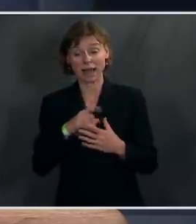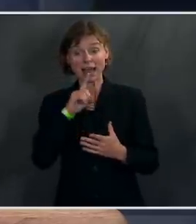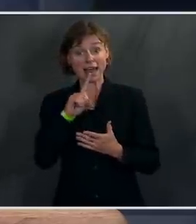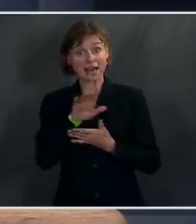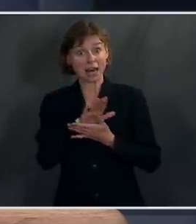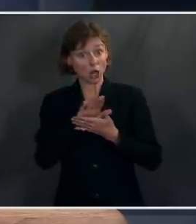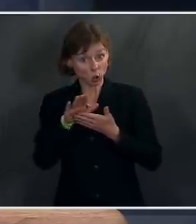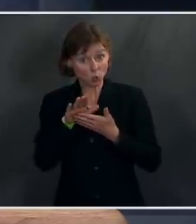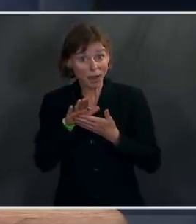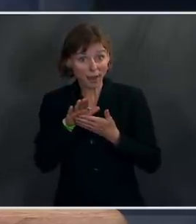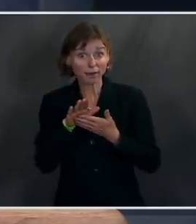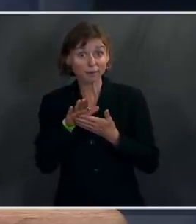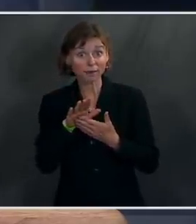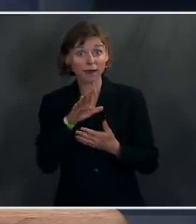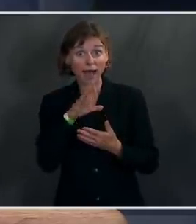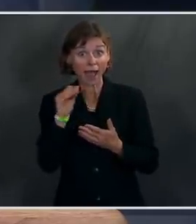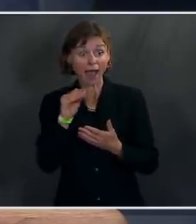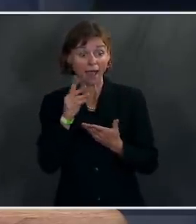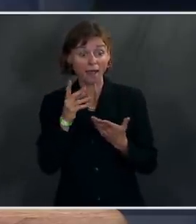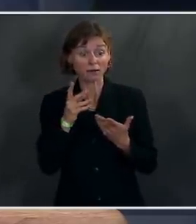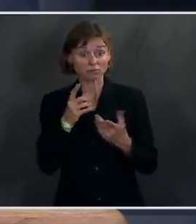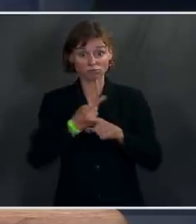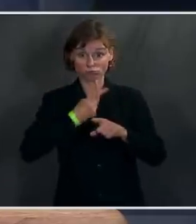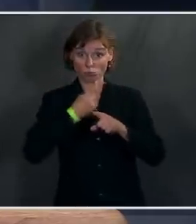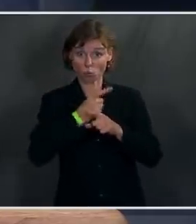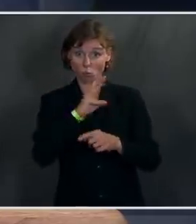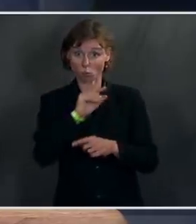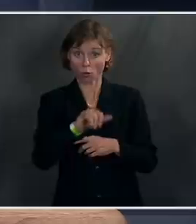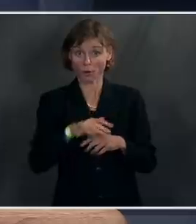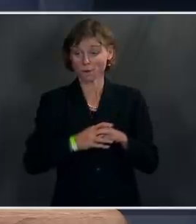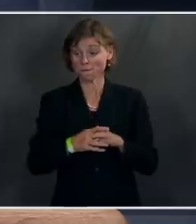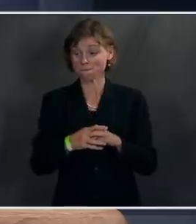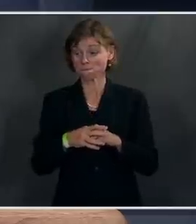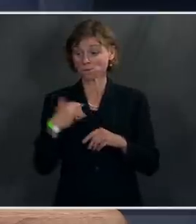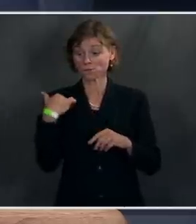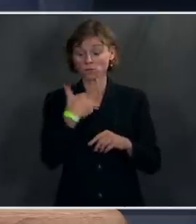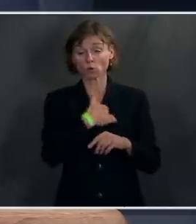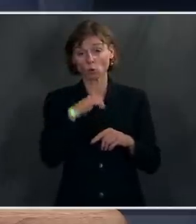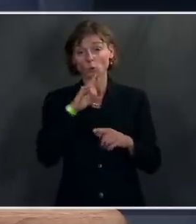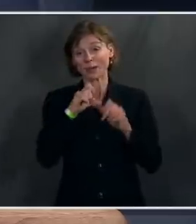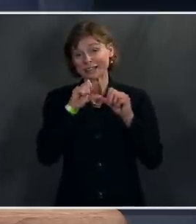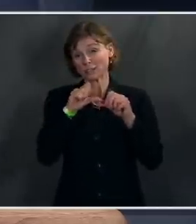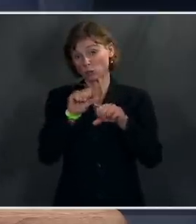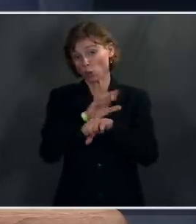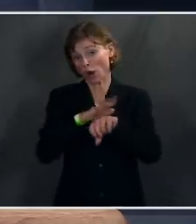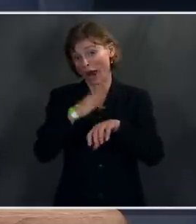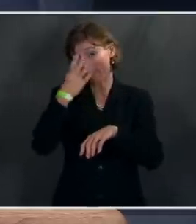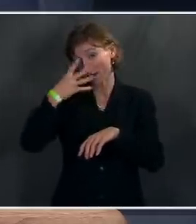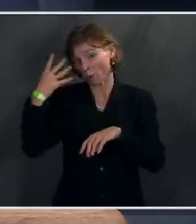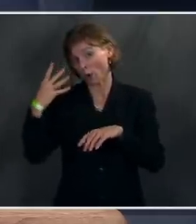is a priority of this administration. We obviously are going to continue to work on the immigration bill that we have proposed to Congress.